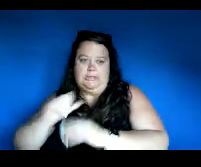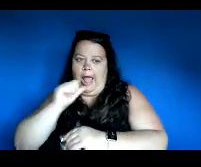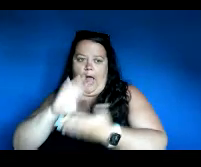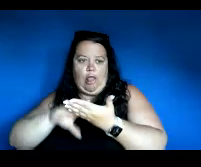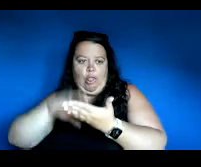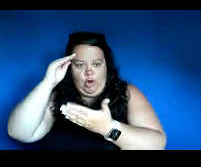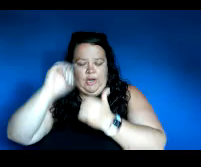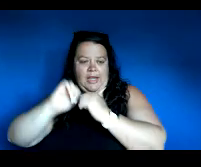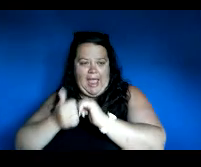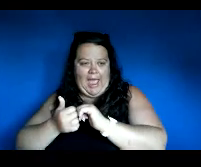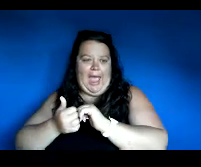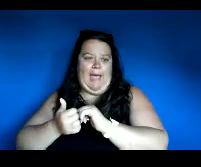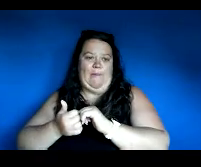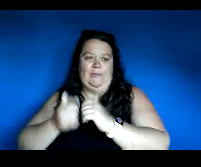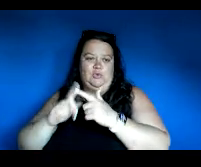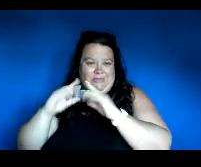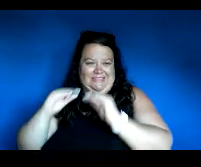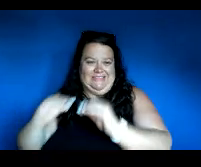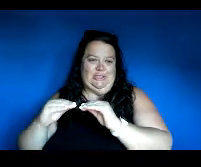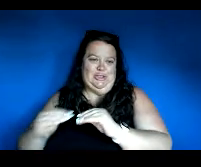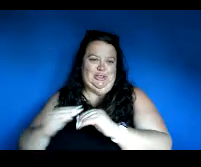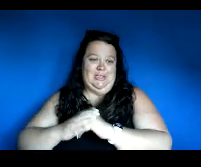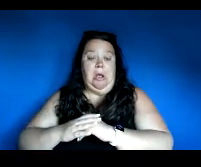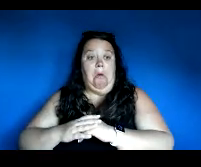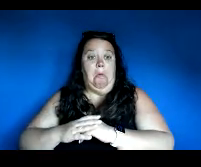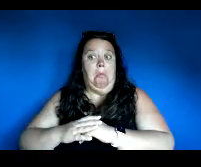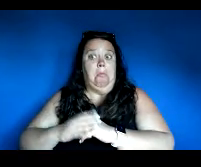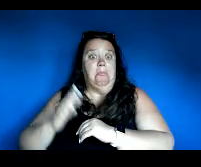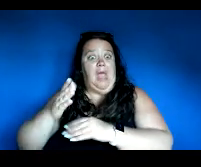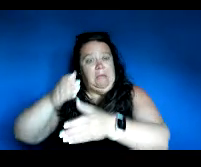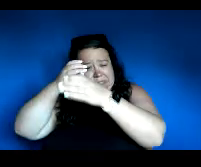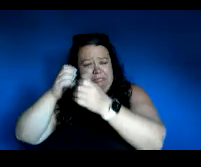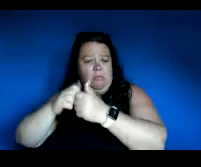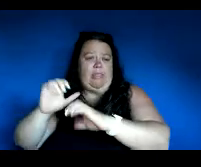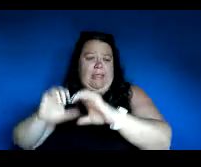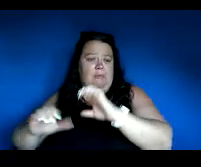and they can provide you with all of that knowledge and their experience.